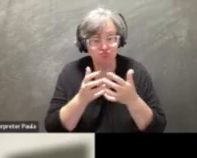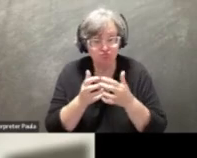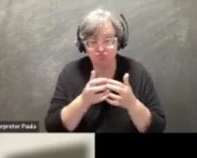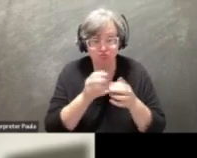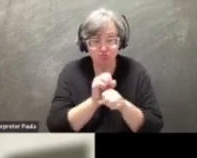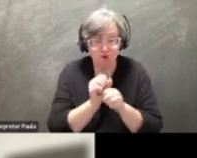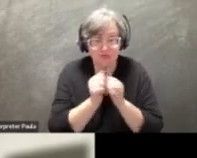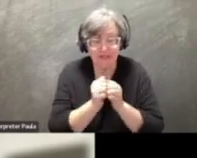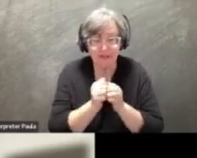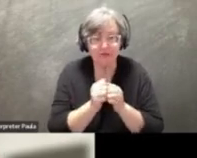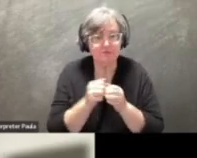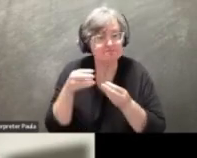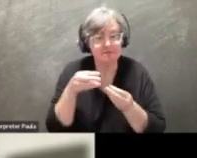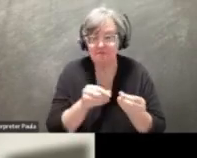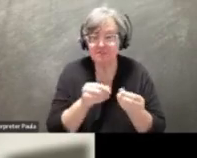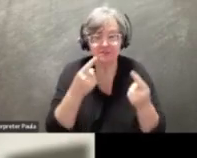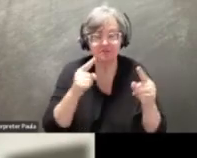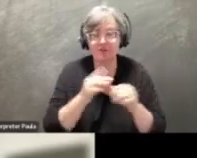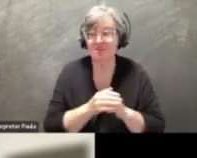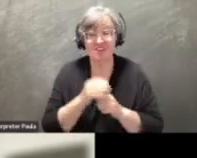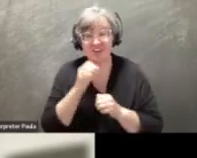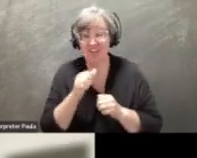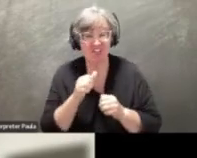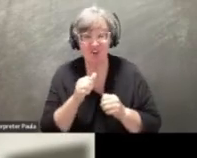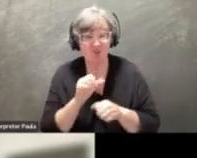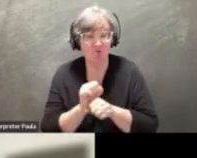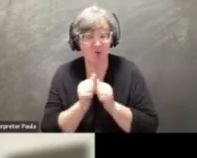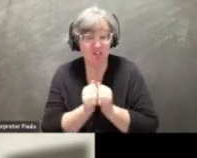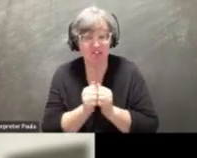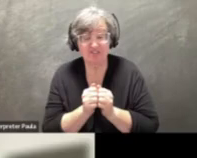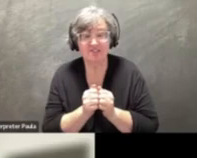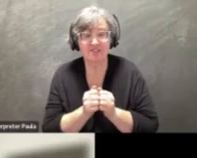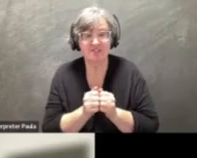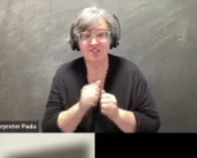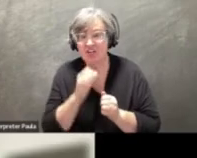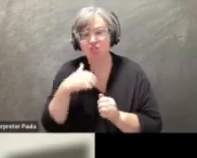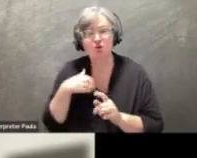where they don't work so well together, where they don't create positive, positive pressure in the direction of the